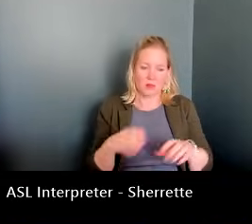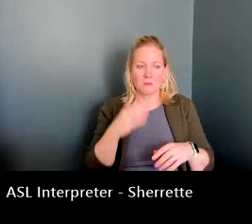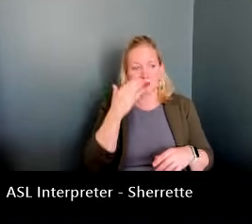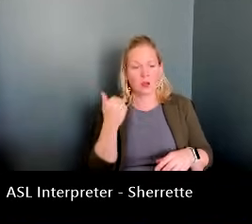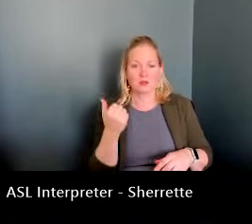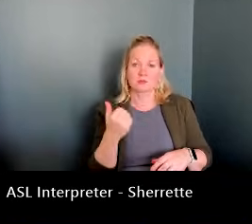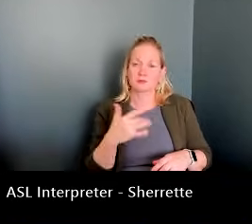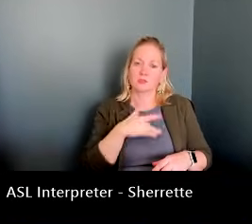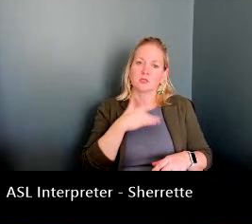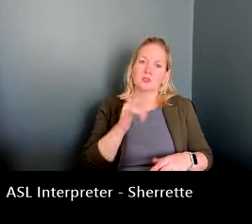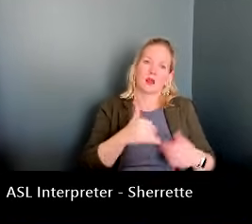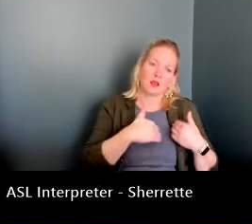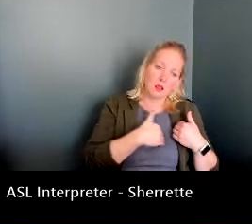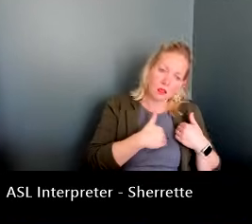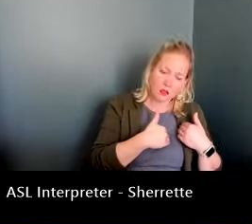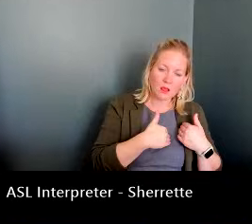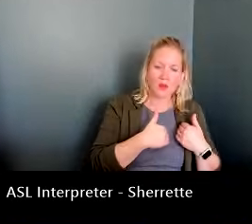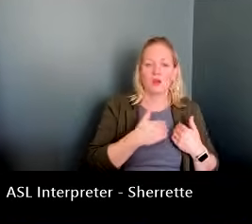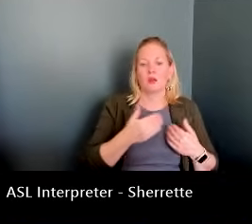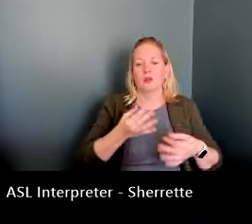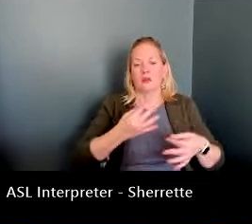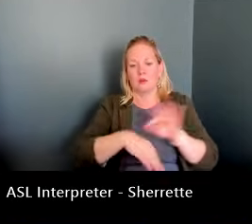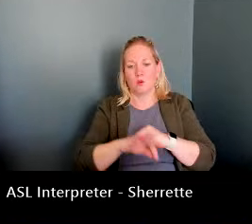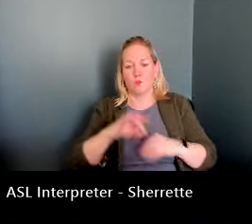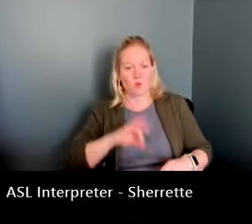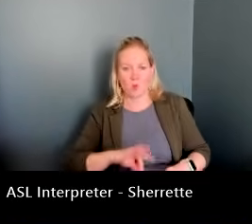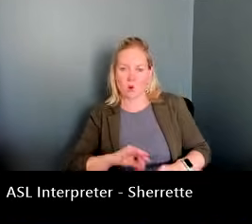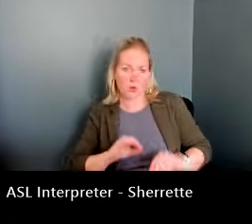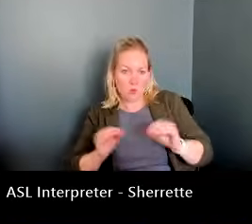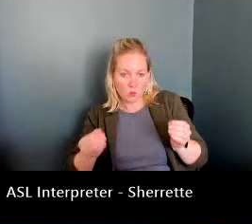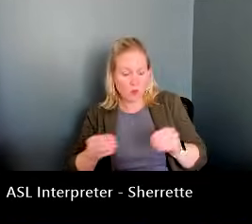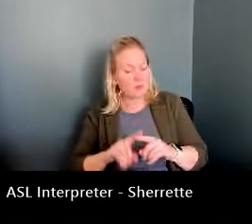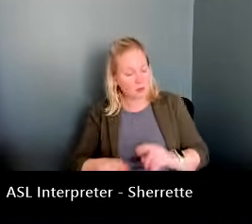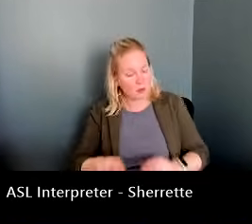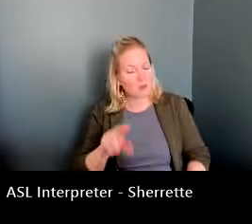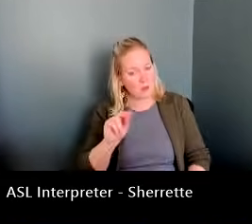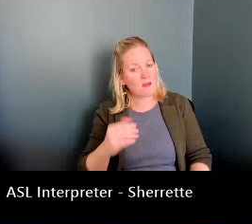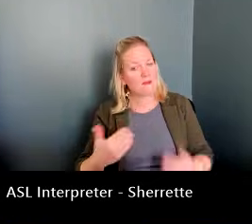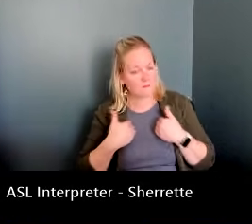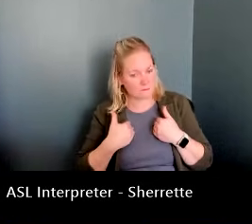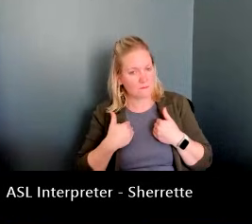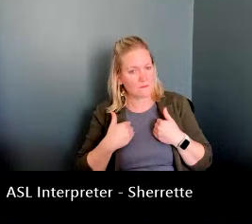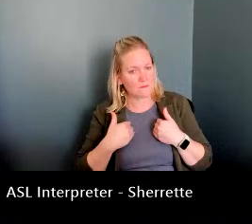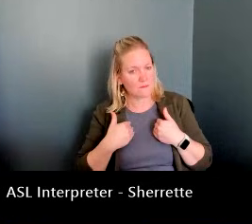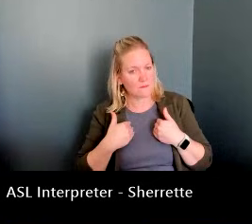obligation without reward. But it actually does have a reward, and that reward is, if anything